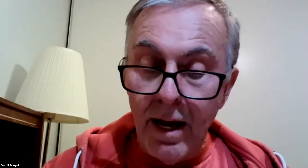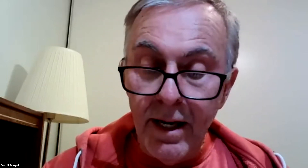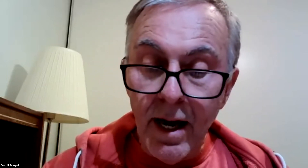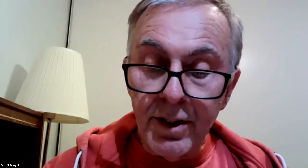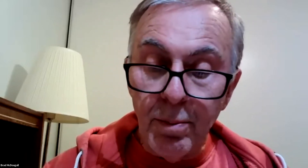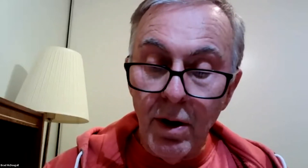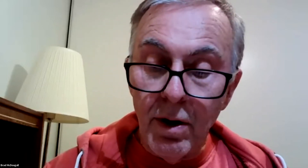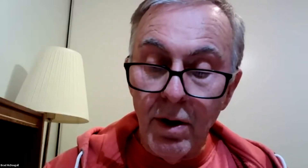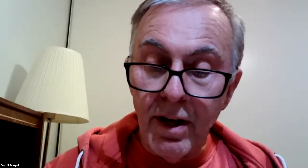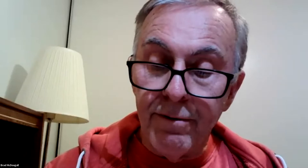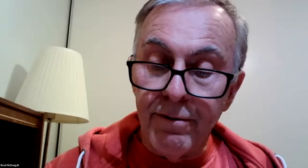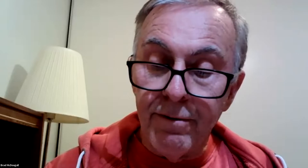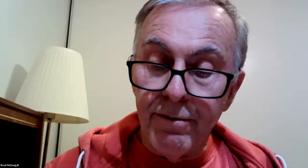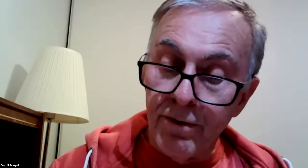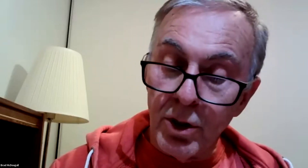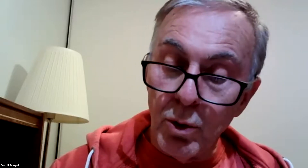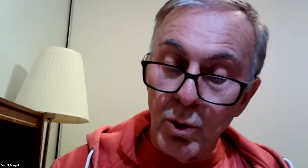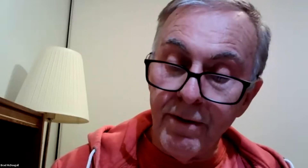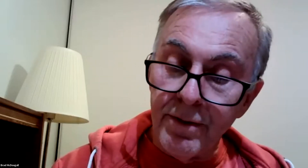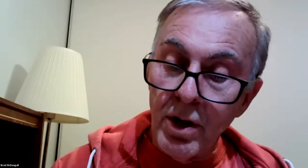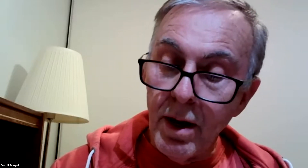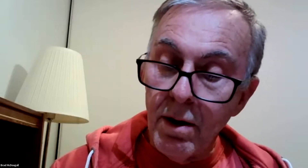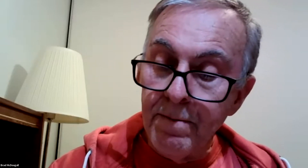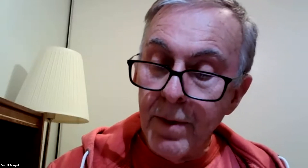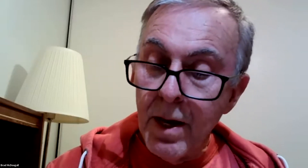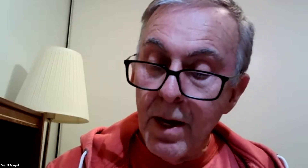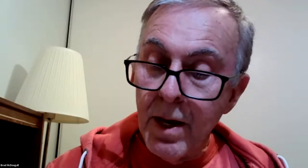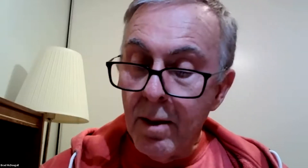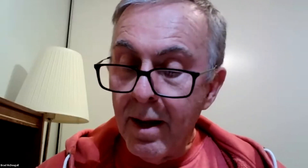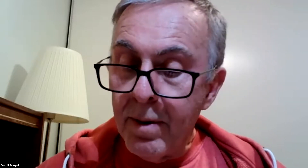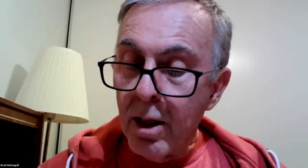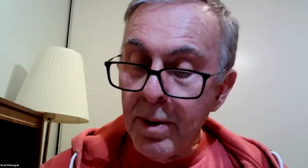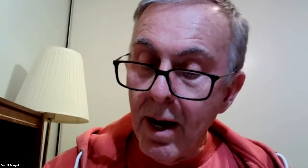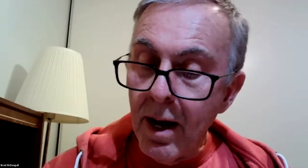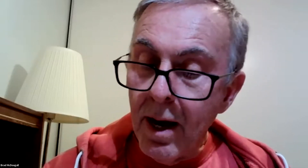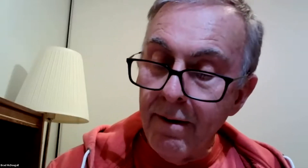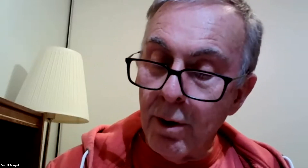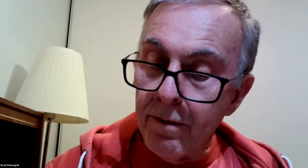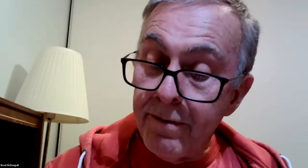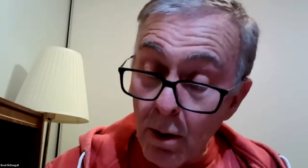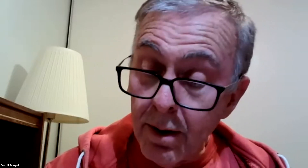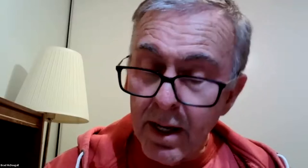Anita has appeared in "Fruitcake" for 25th Street Theater, "Penelopiad" for Ferre.